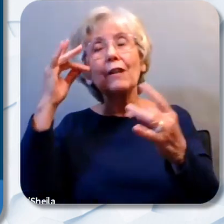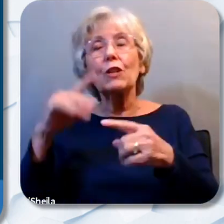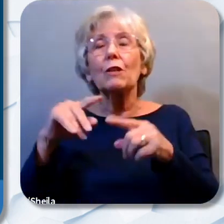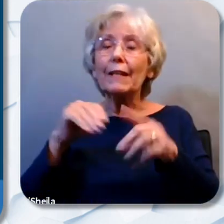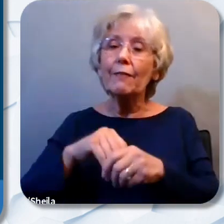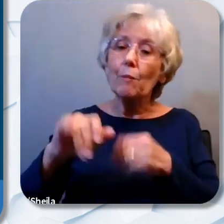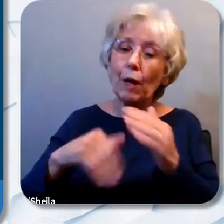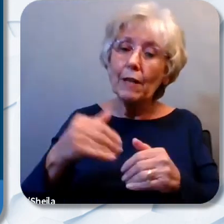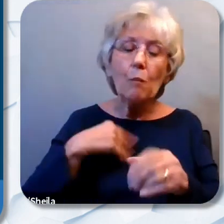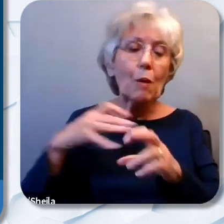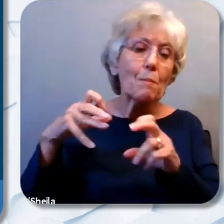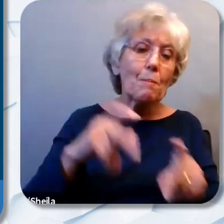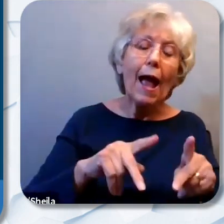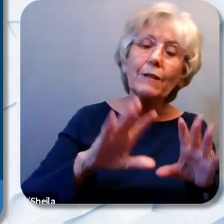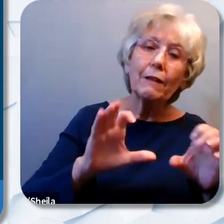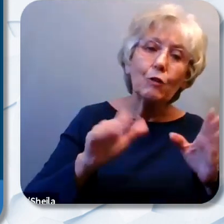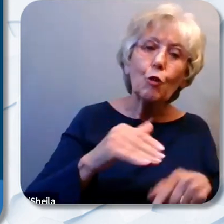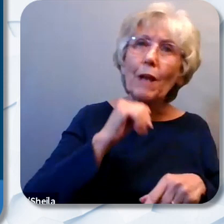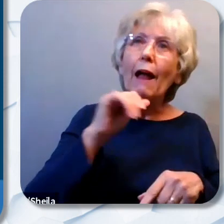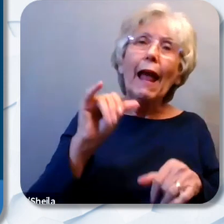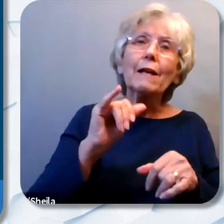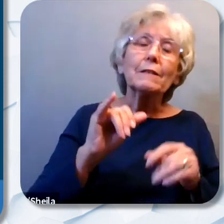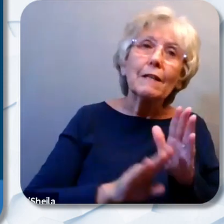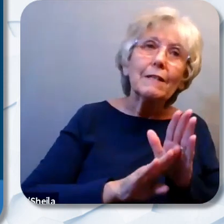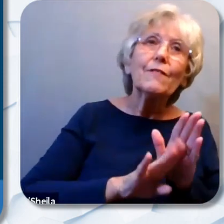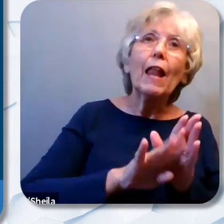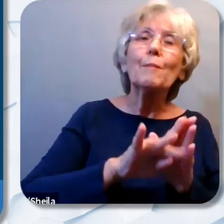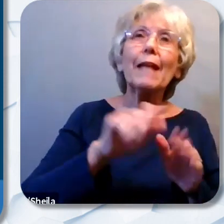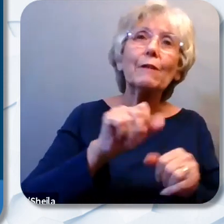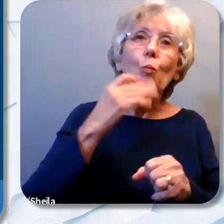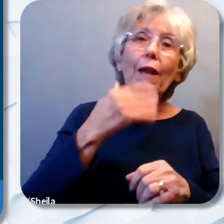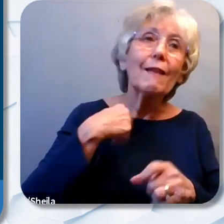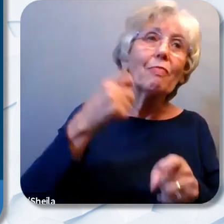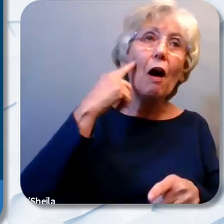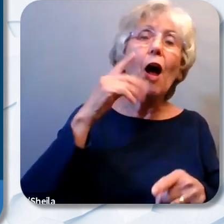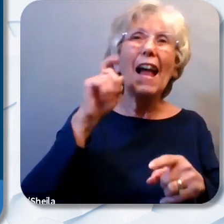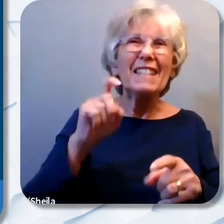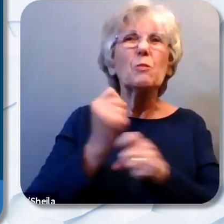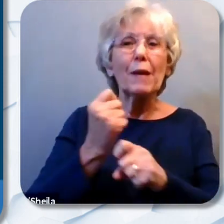they were not as development to the appropriate as I thought I need to make some changes. Step